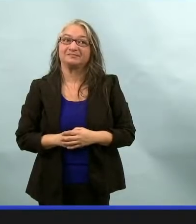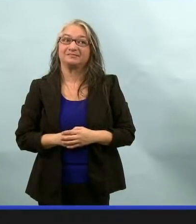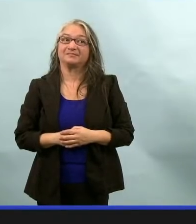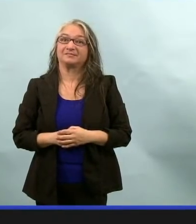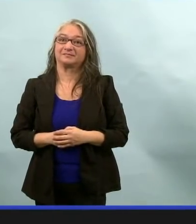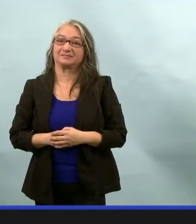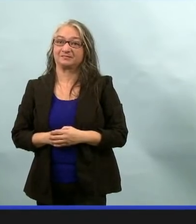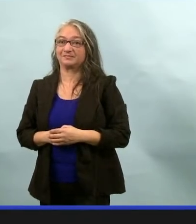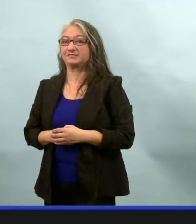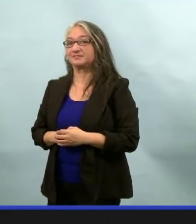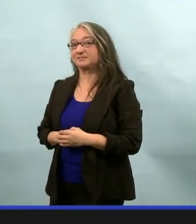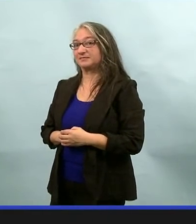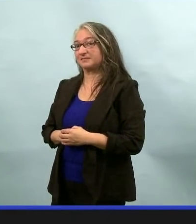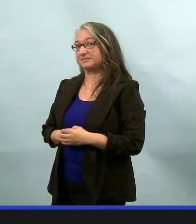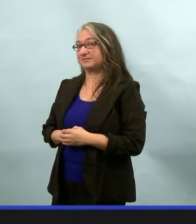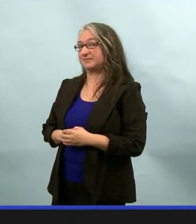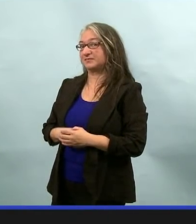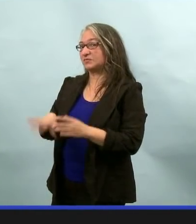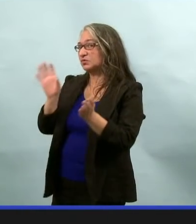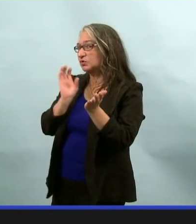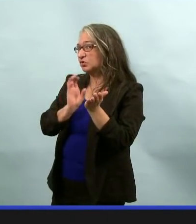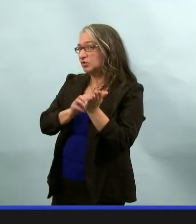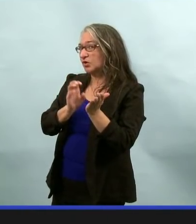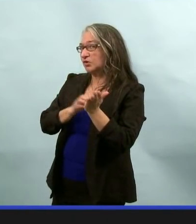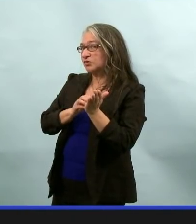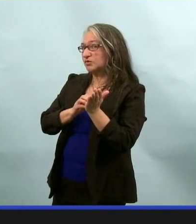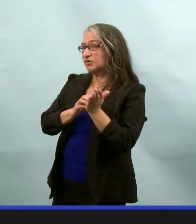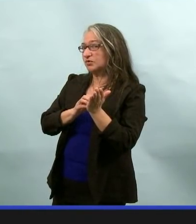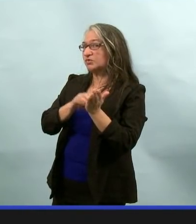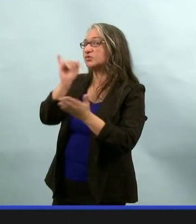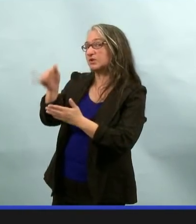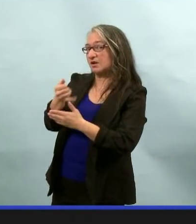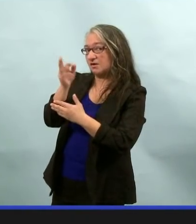believe it was last week or the week before we were talking about the increase in cases among